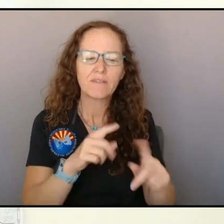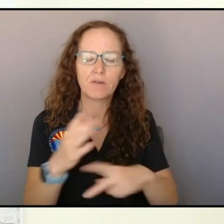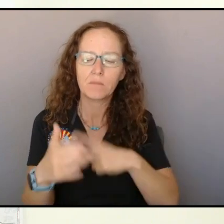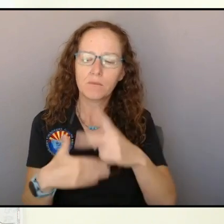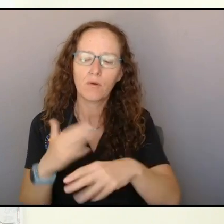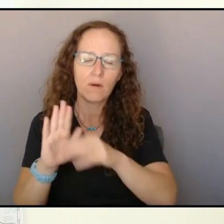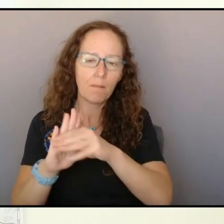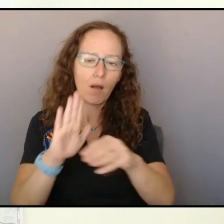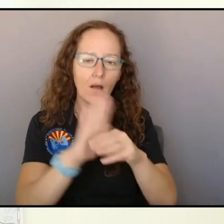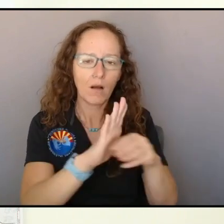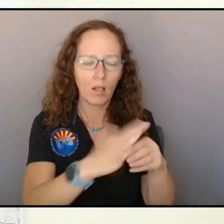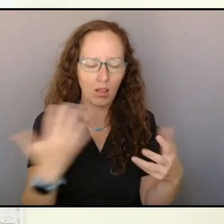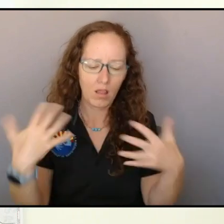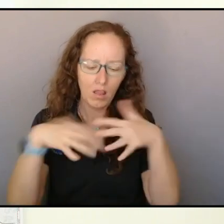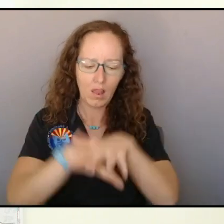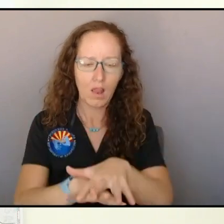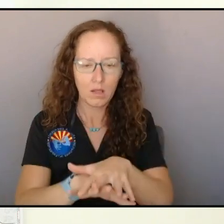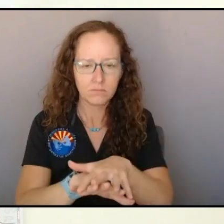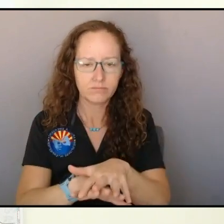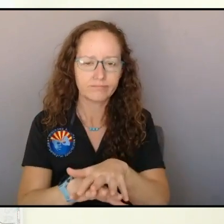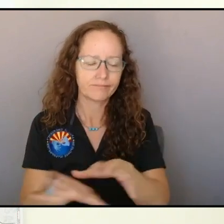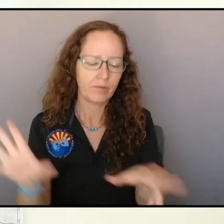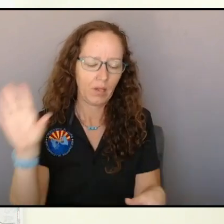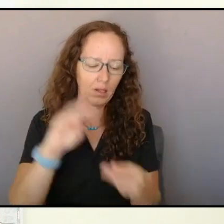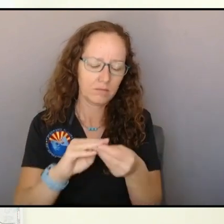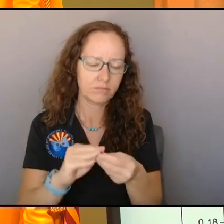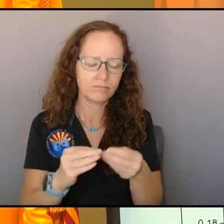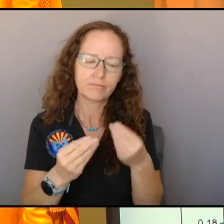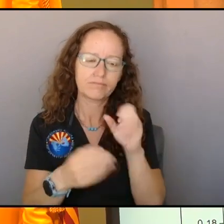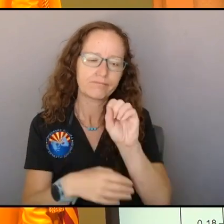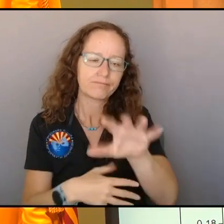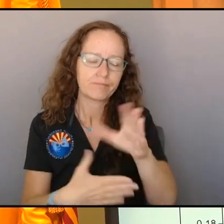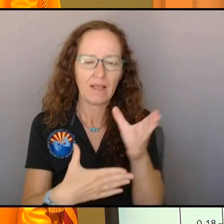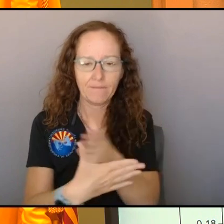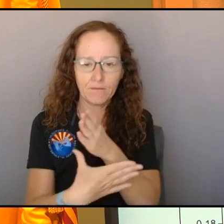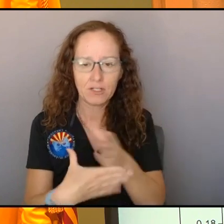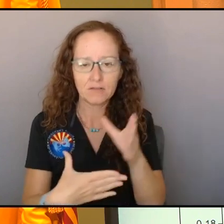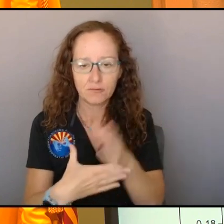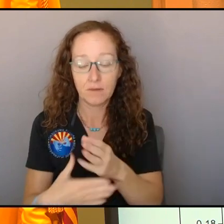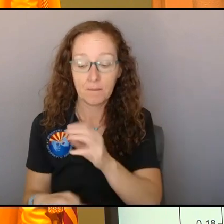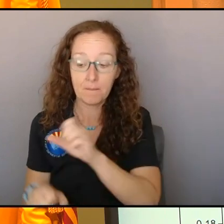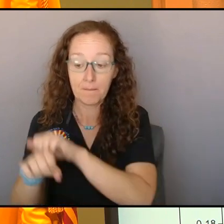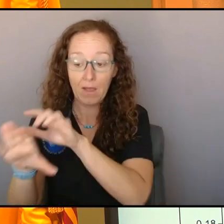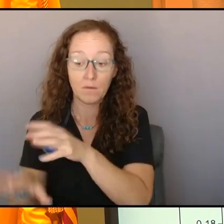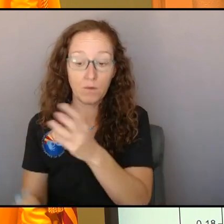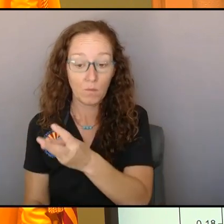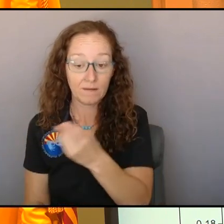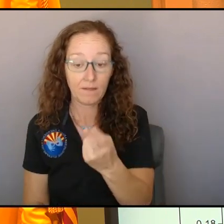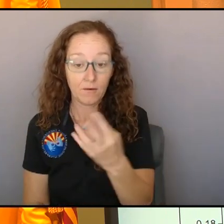out an average. And so if you look at our mountains for Wednesday, Thursday, and Friday, and our low lands for Wednesday,